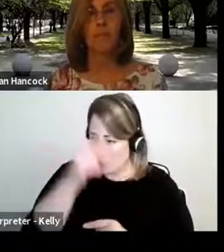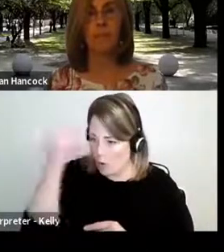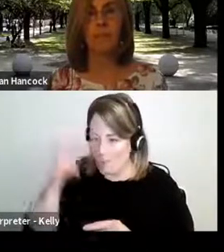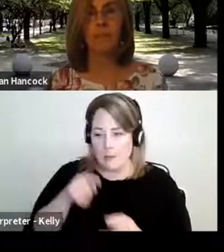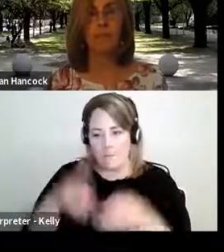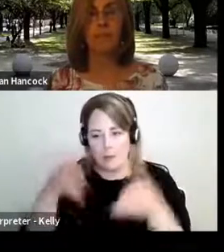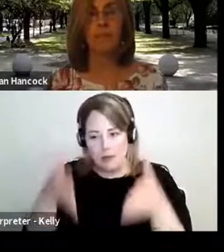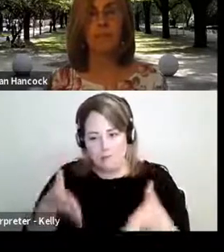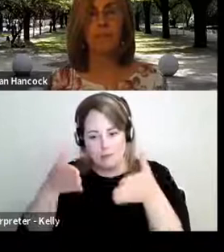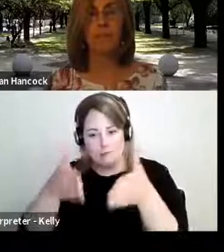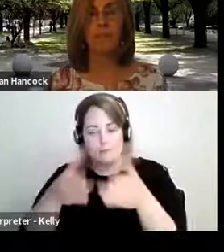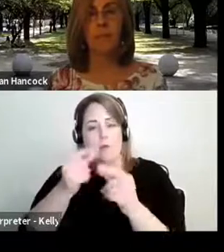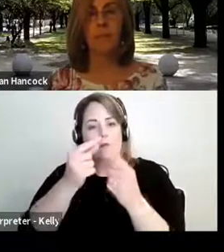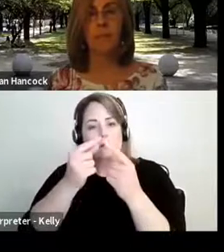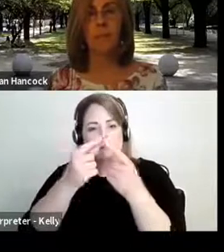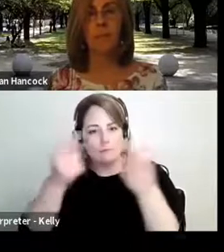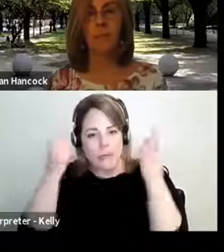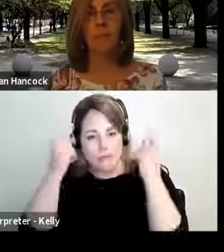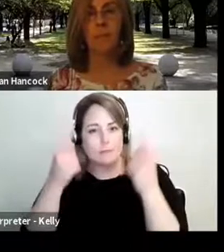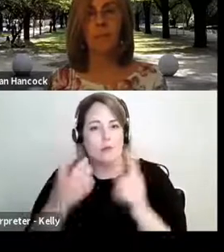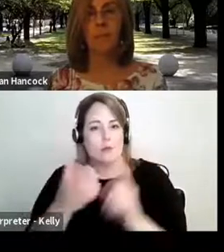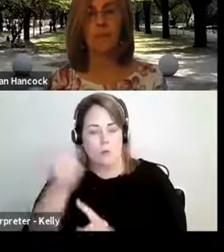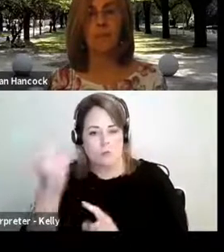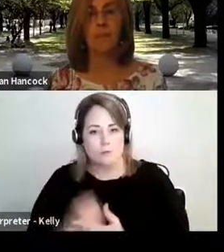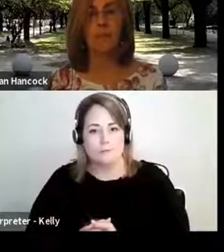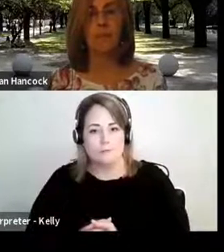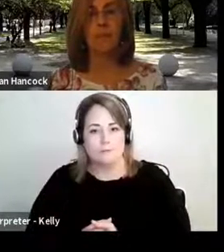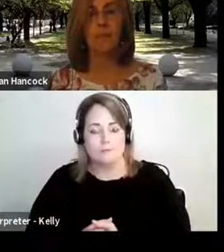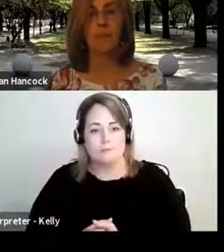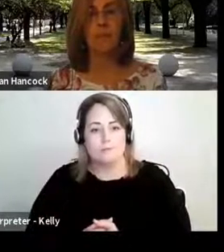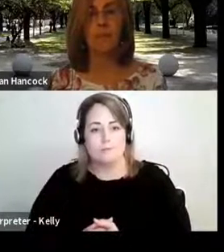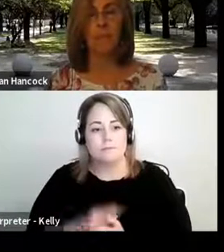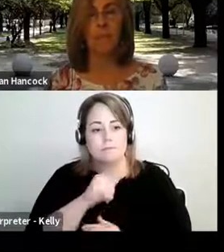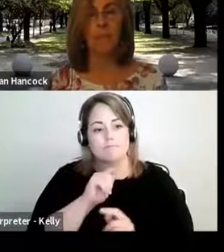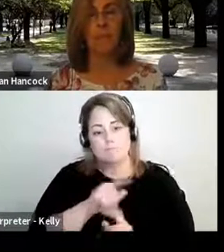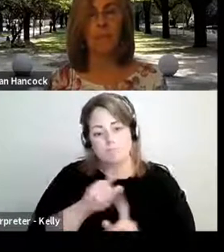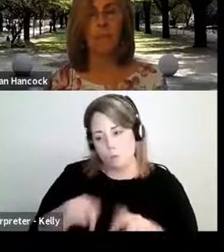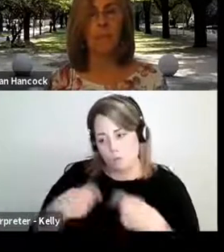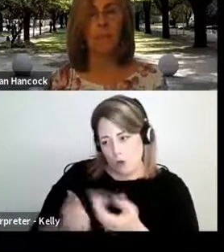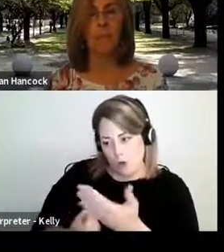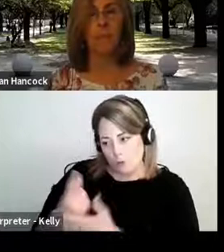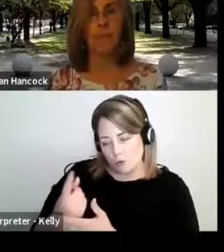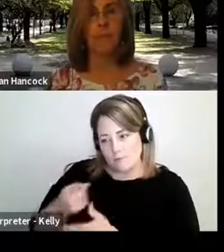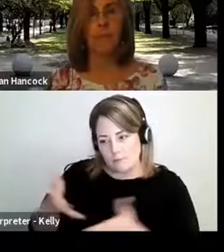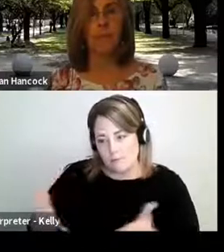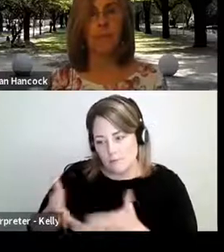Mentors provide opportunities for their mentees to develop and increase their independence, agency